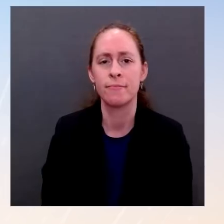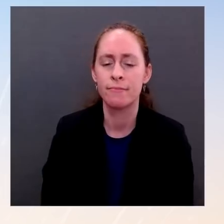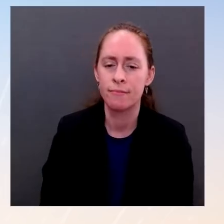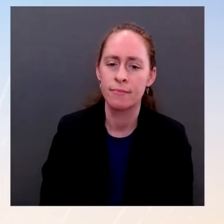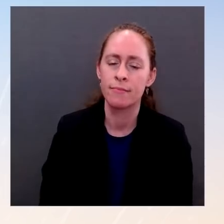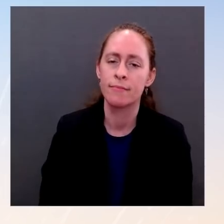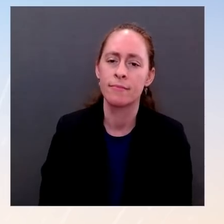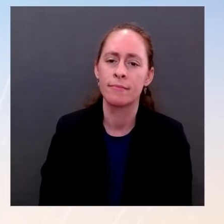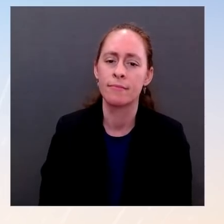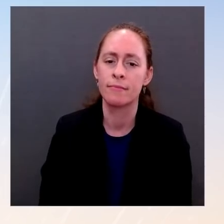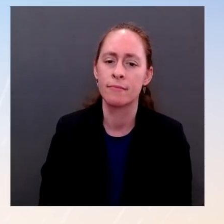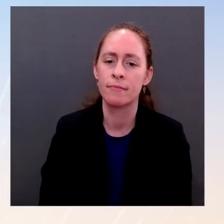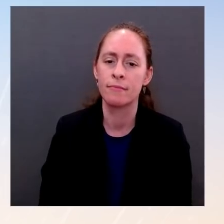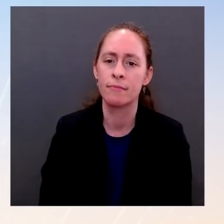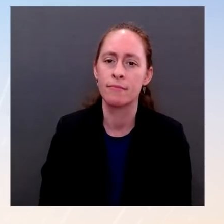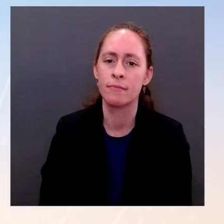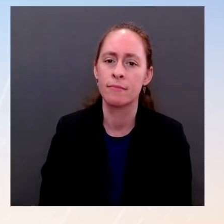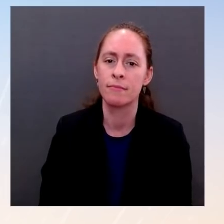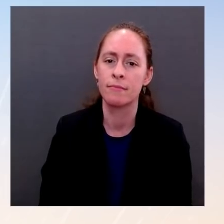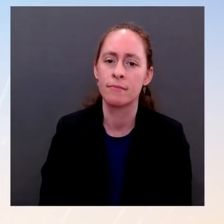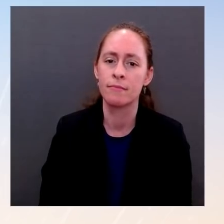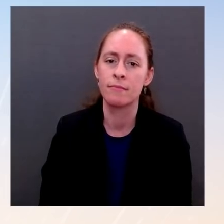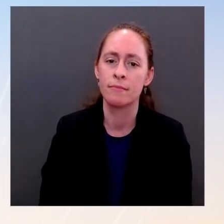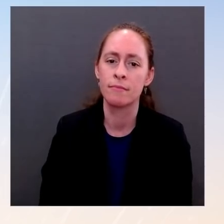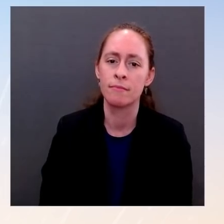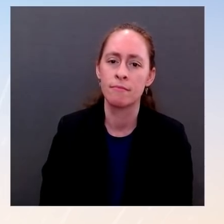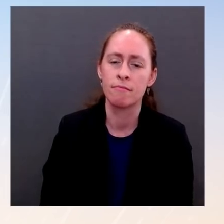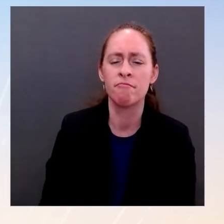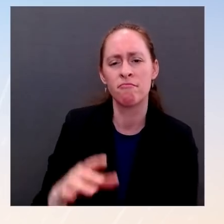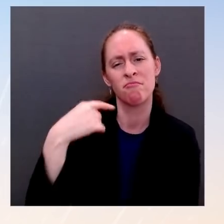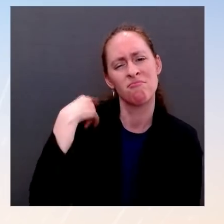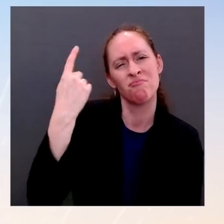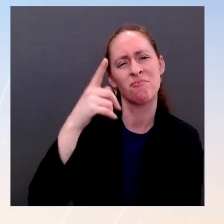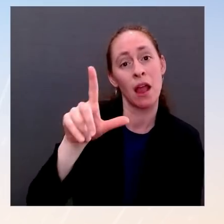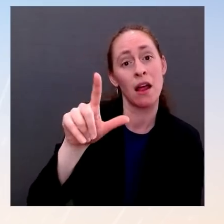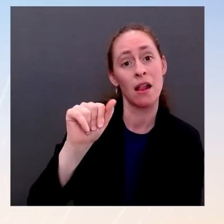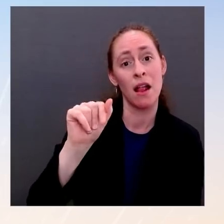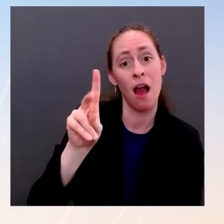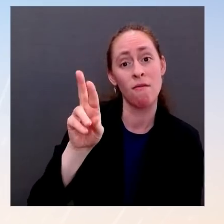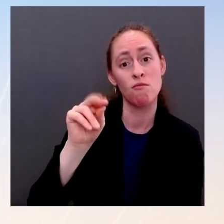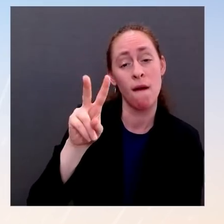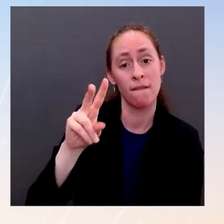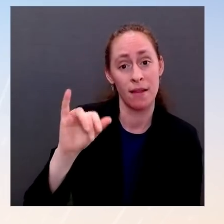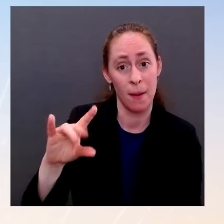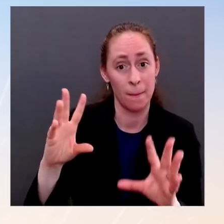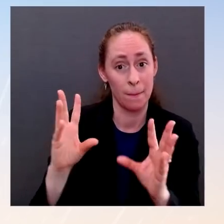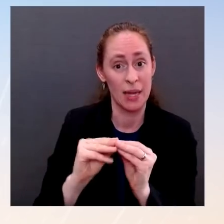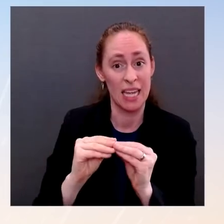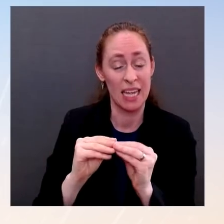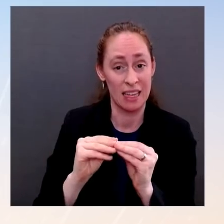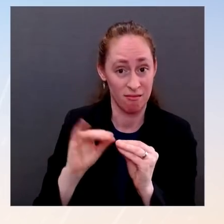to some kind of leaders summit, or perhaps a phone call between the President and Putin or a face-to-face meeting?